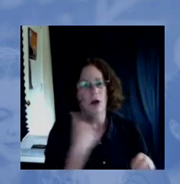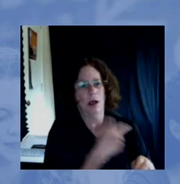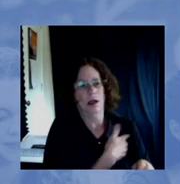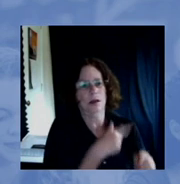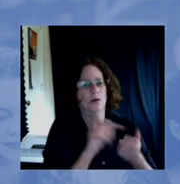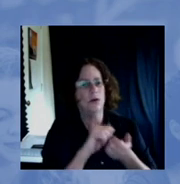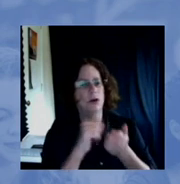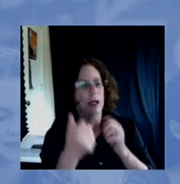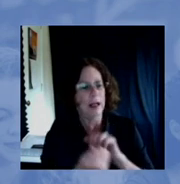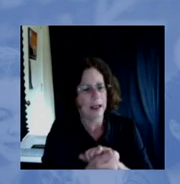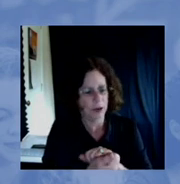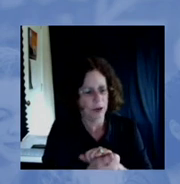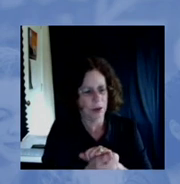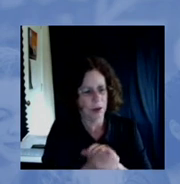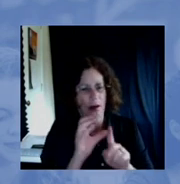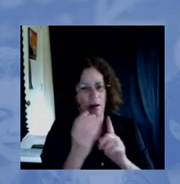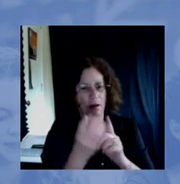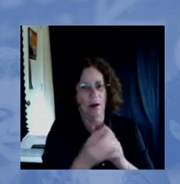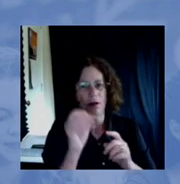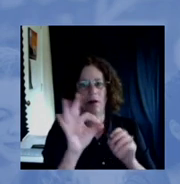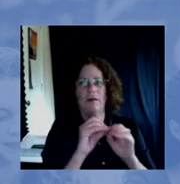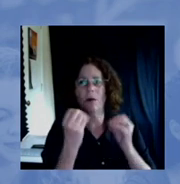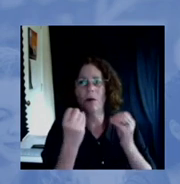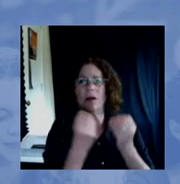OF THE ORGANIZATION FROM ONE OF EQUALITY TO EQUITY.